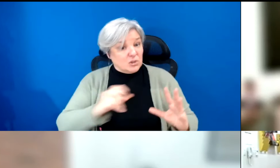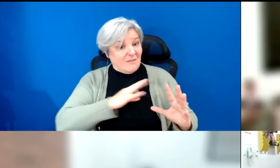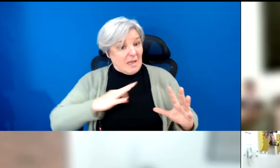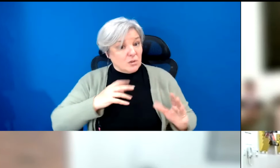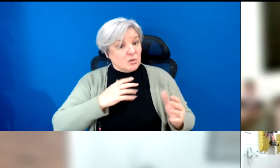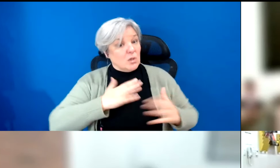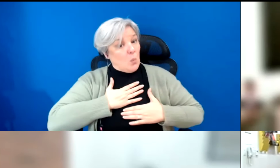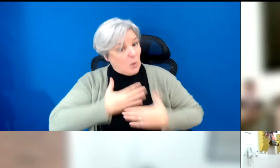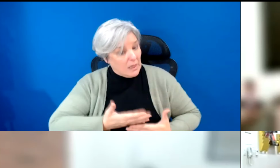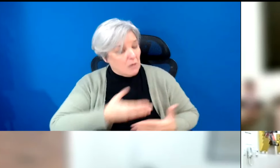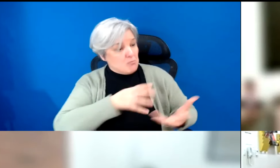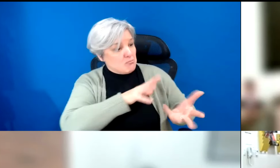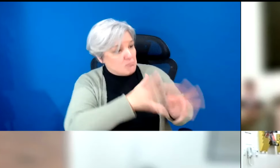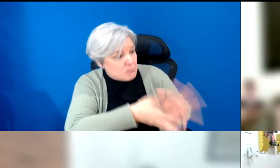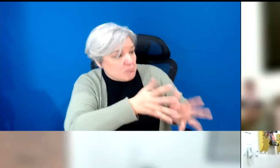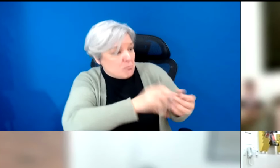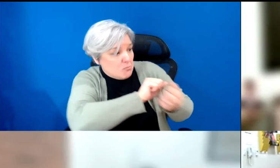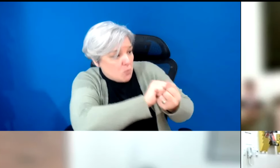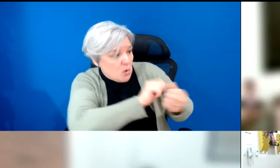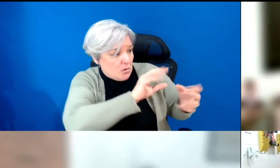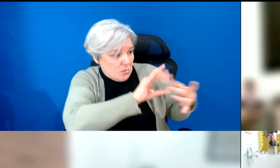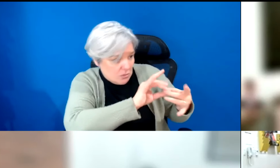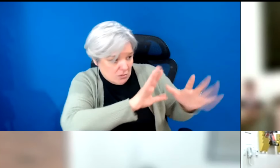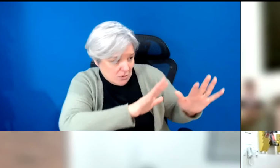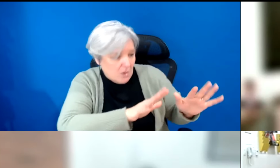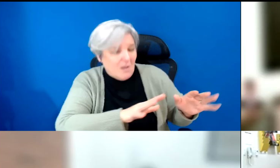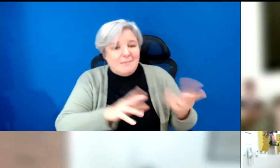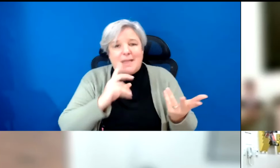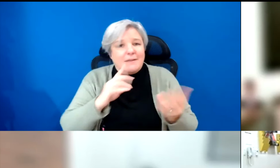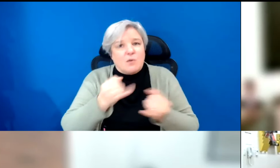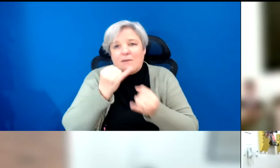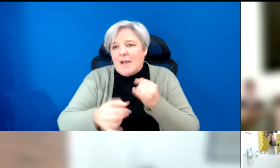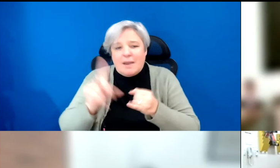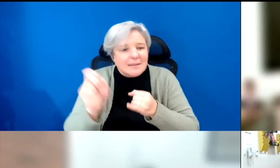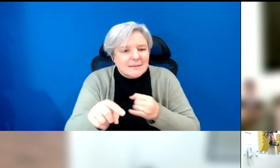and it's only been like a couple of assignments or maybe a final exam type of thing and that, you know, say